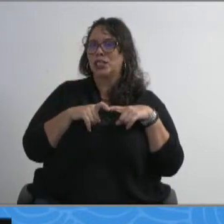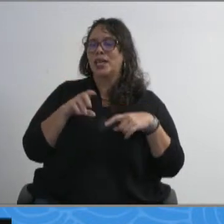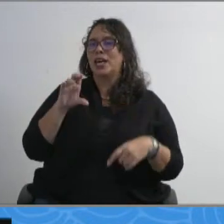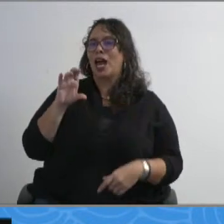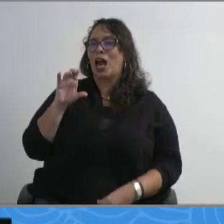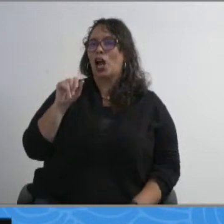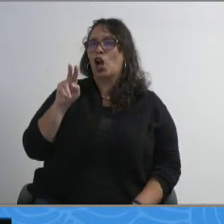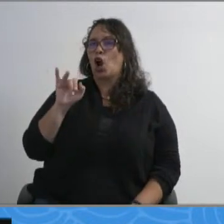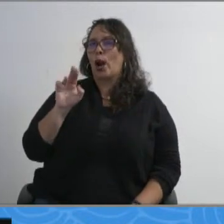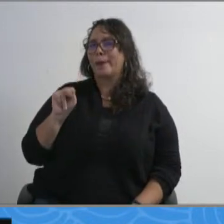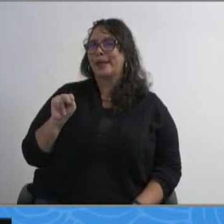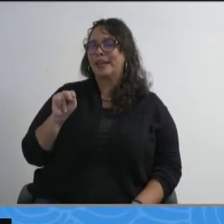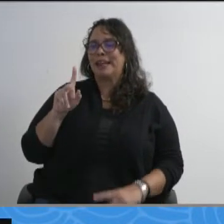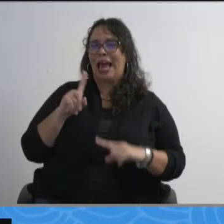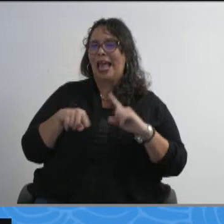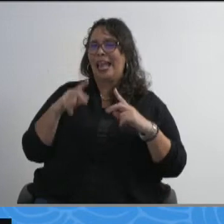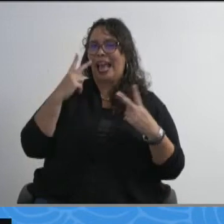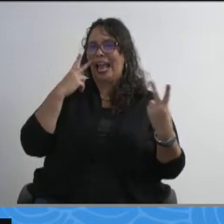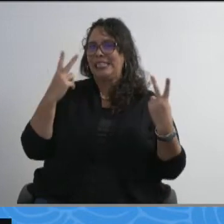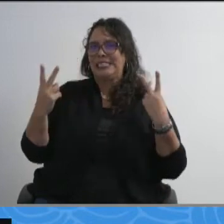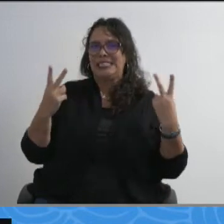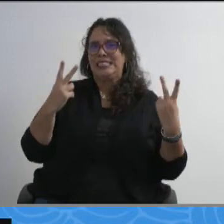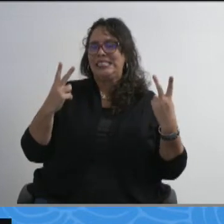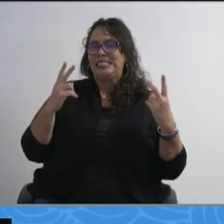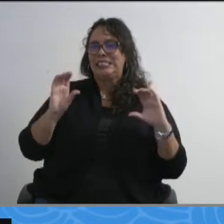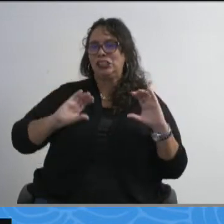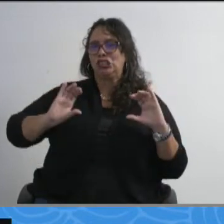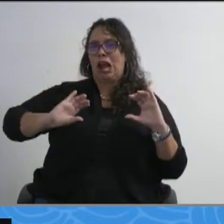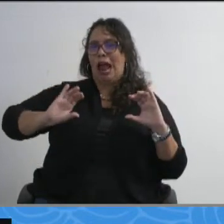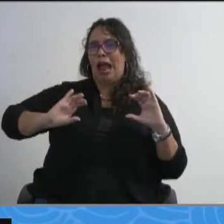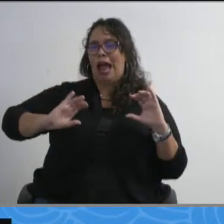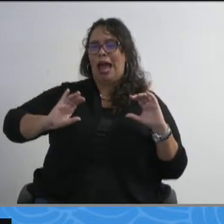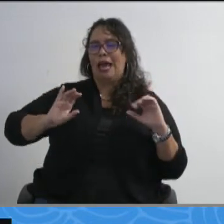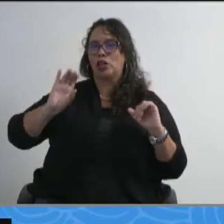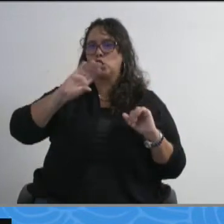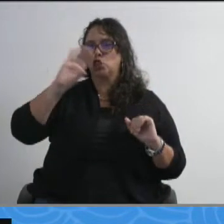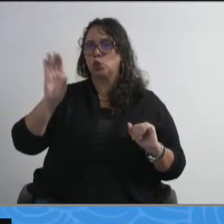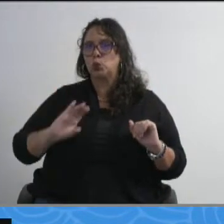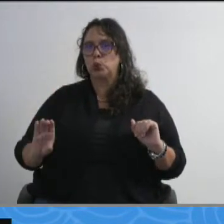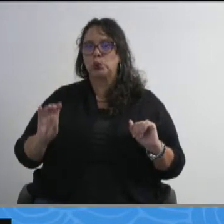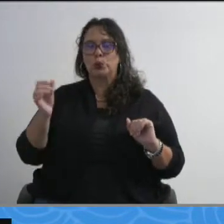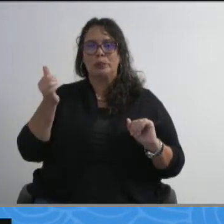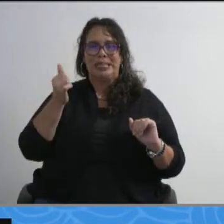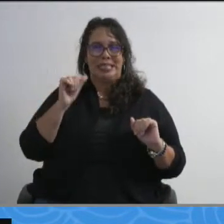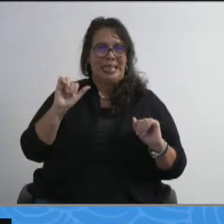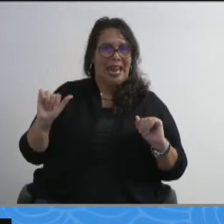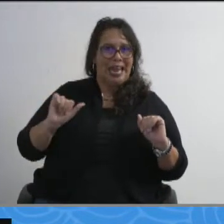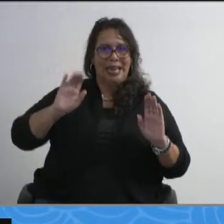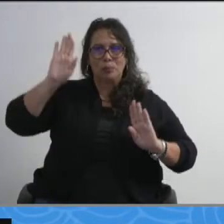I can't see the chat or anything else. So, do we have anything that could be a question here?